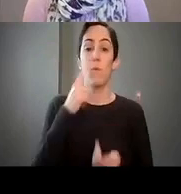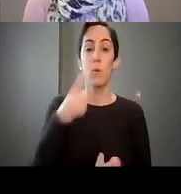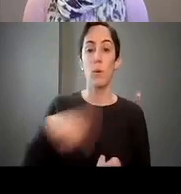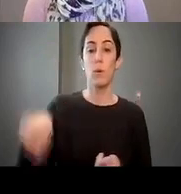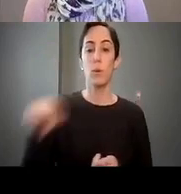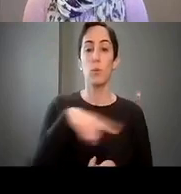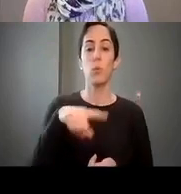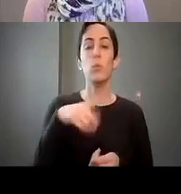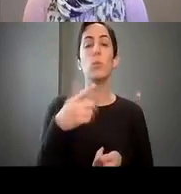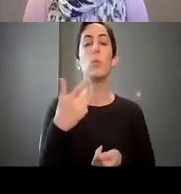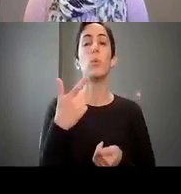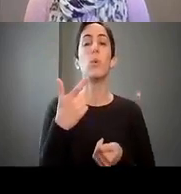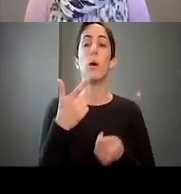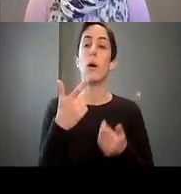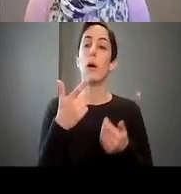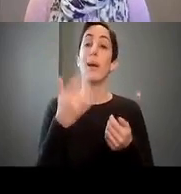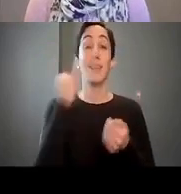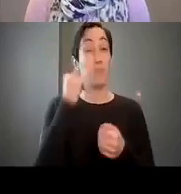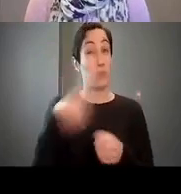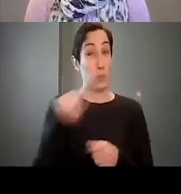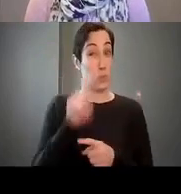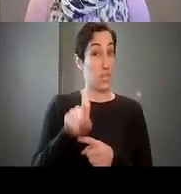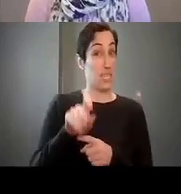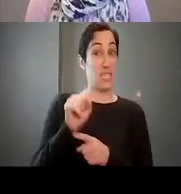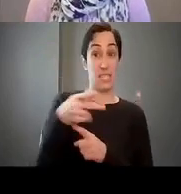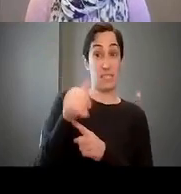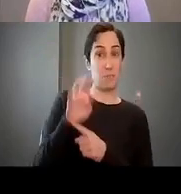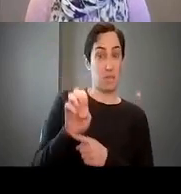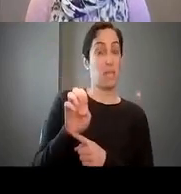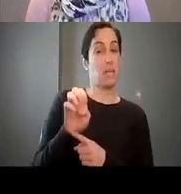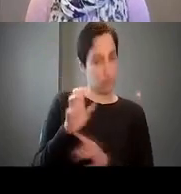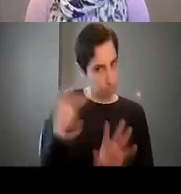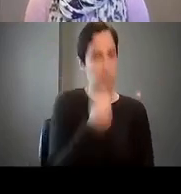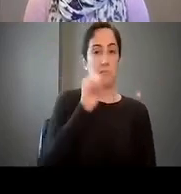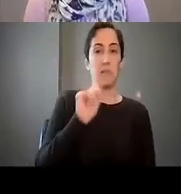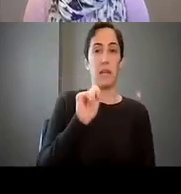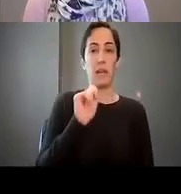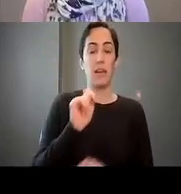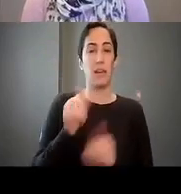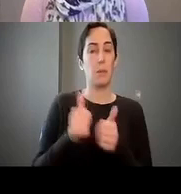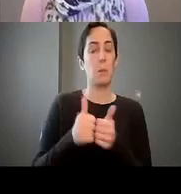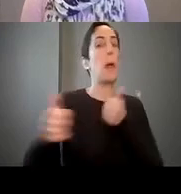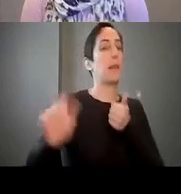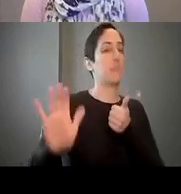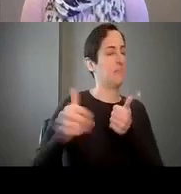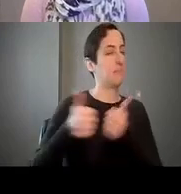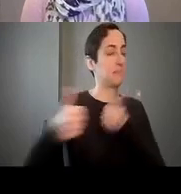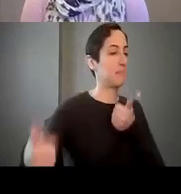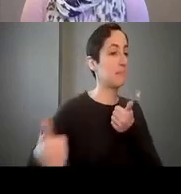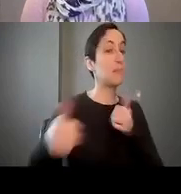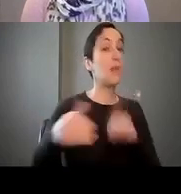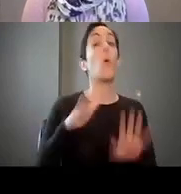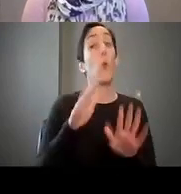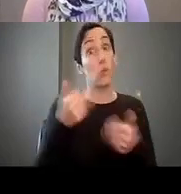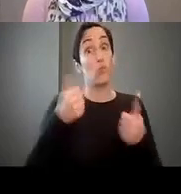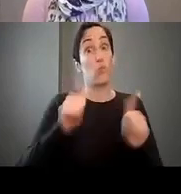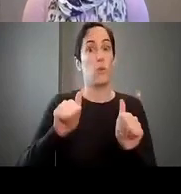better would be to anticipate when you take space when you need it and even might need it and then take it before better would be to anticipate when you the moment you really need it and allow might need it and then take it before others in your home to do the same thing. the moment you really need it and allow